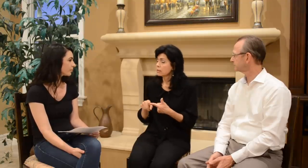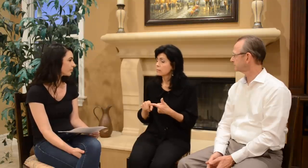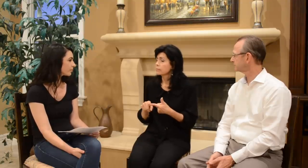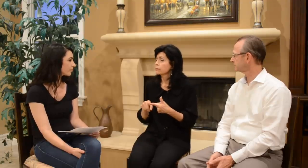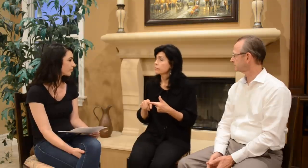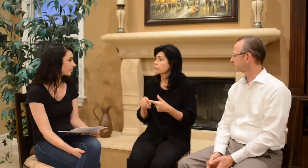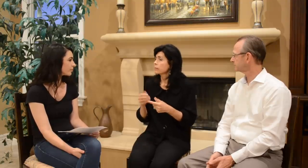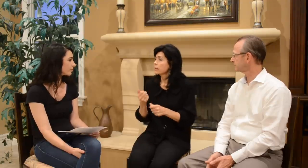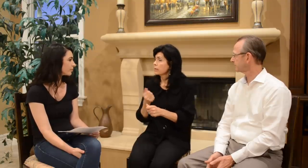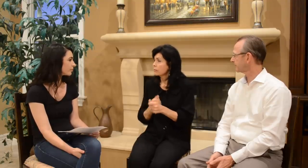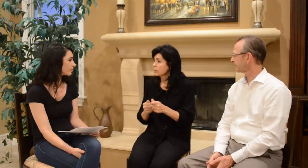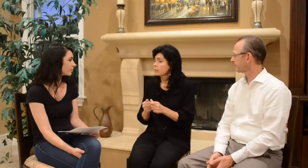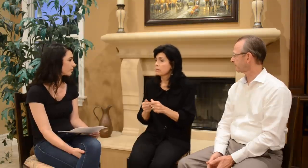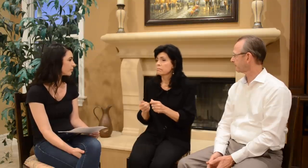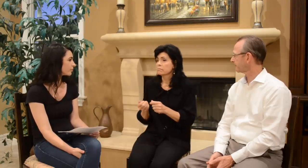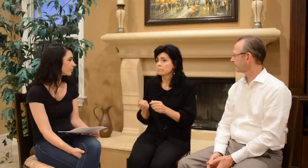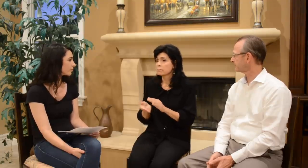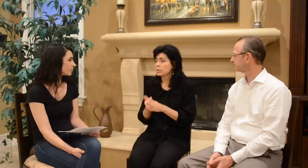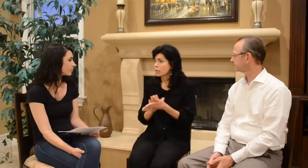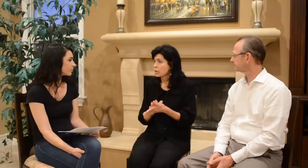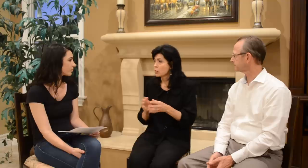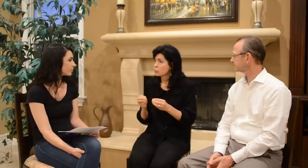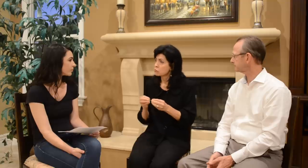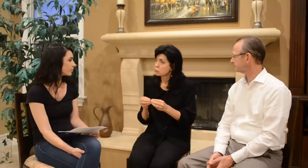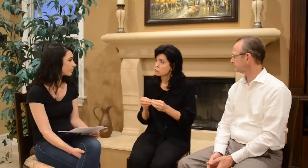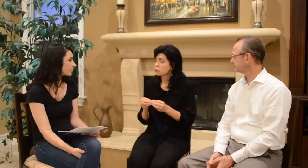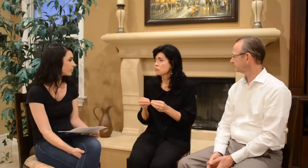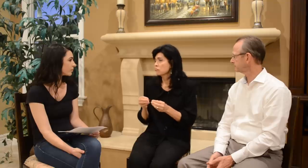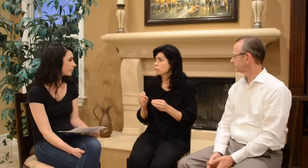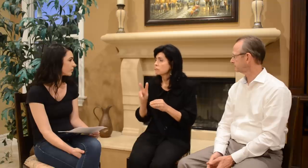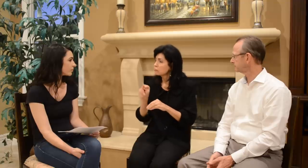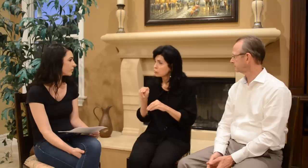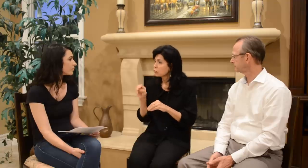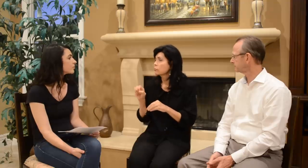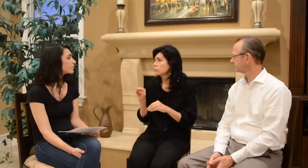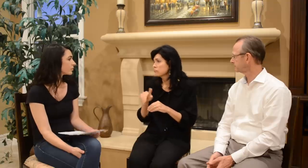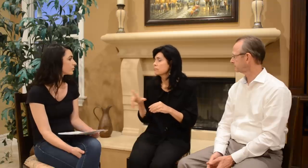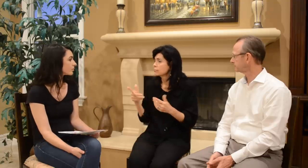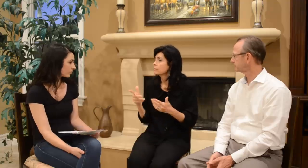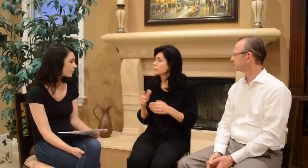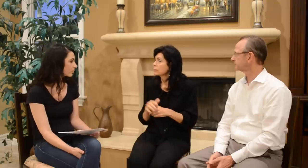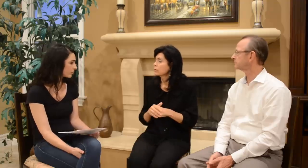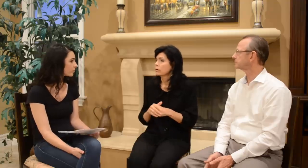and then everything became more normal